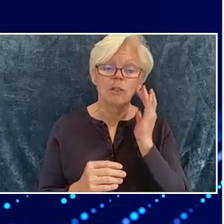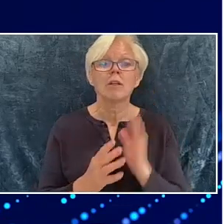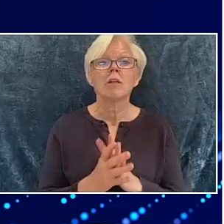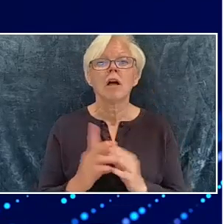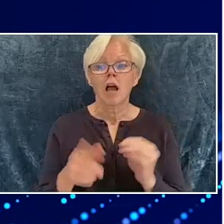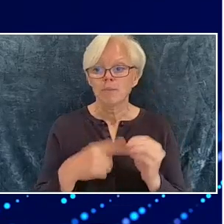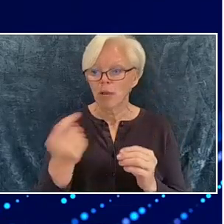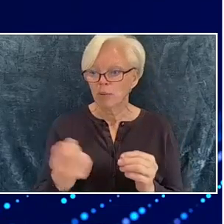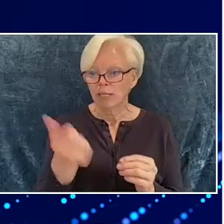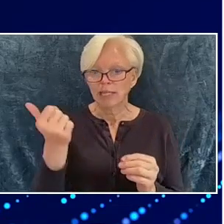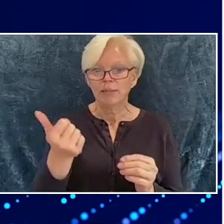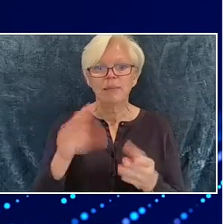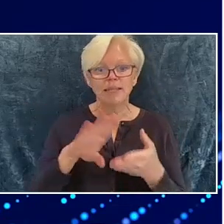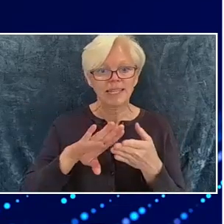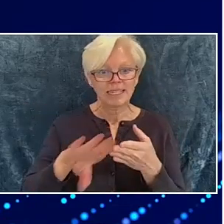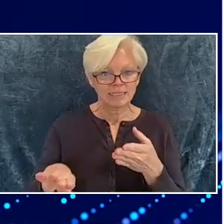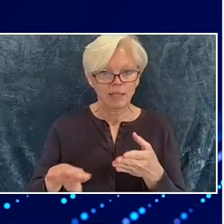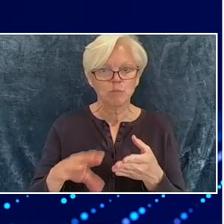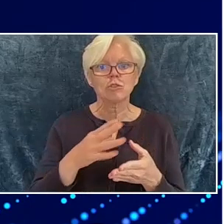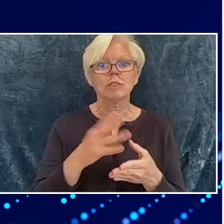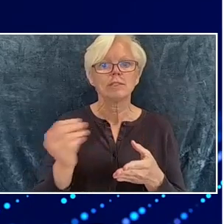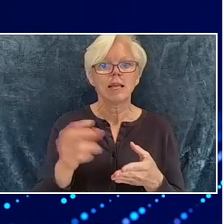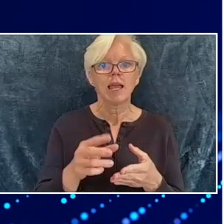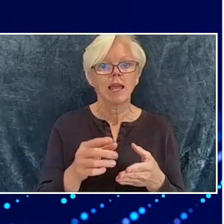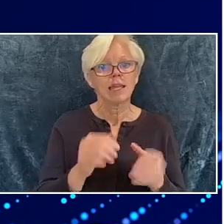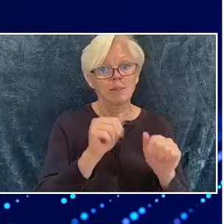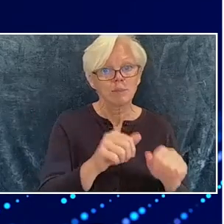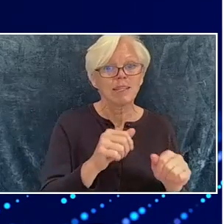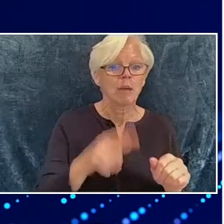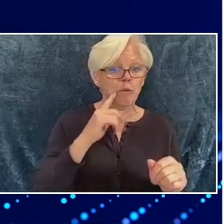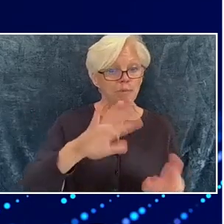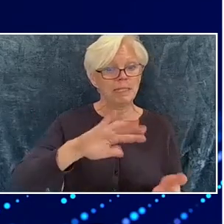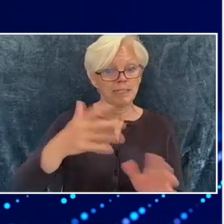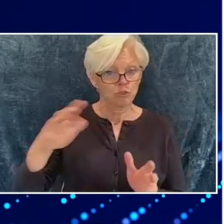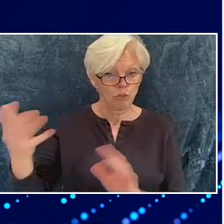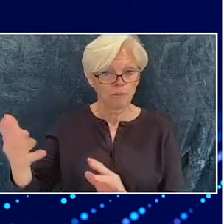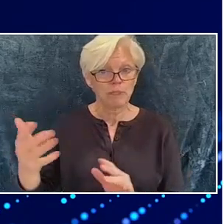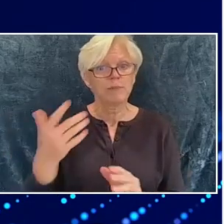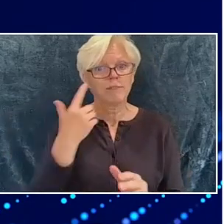exemptions and the potential for that to be disruptive for states, for schools, for